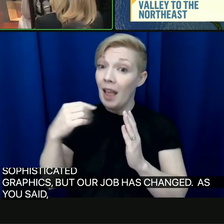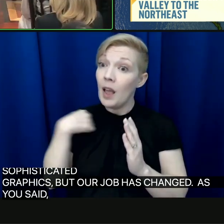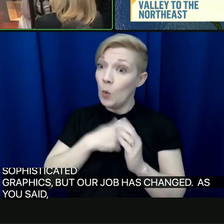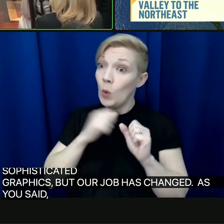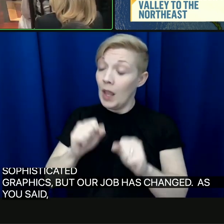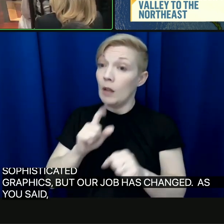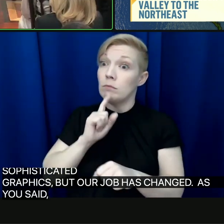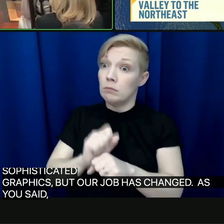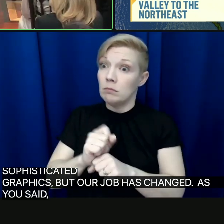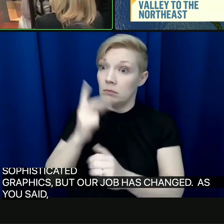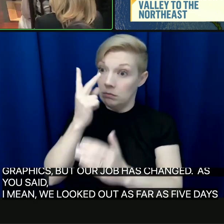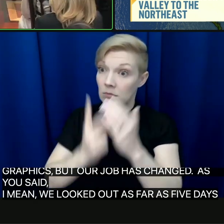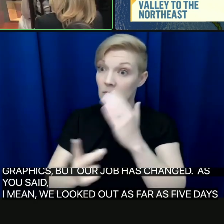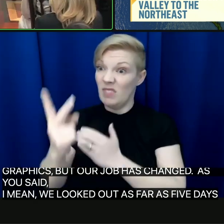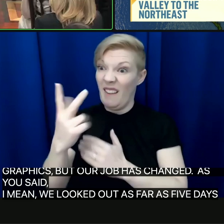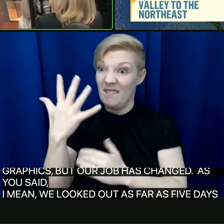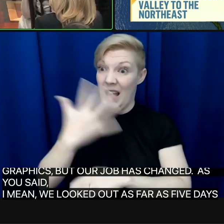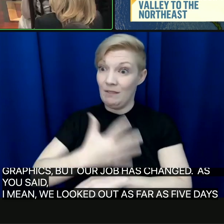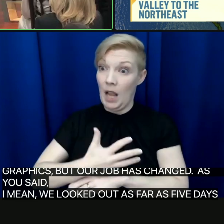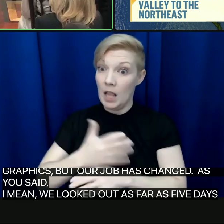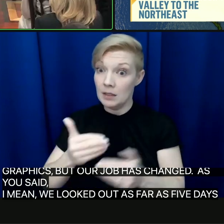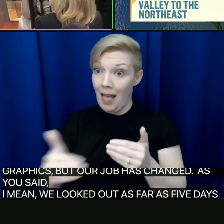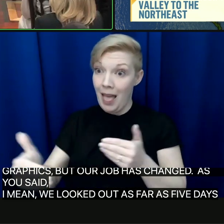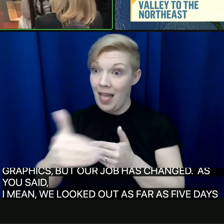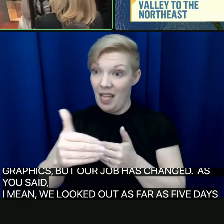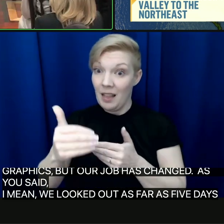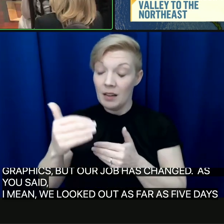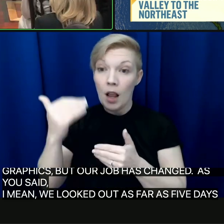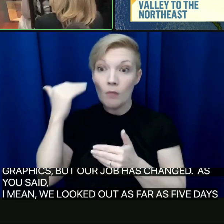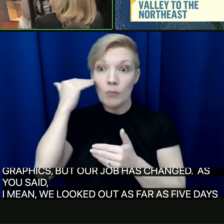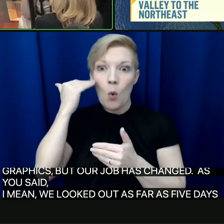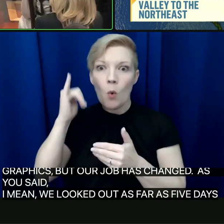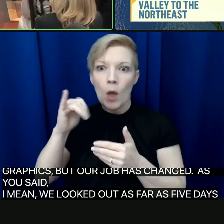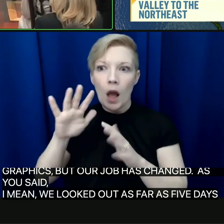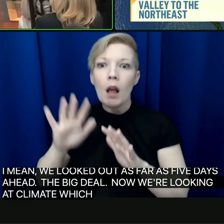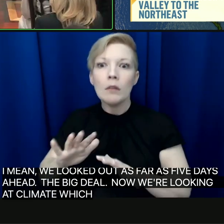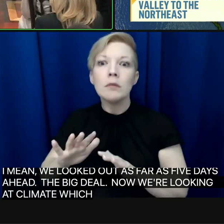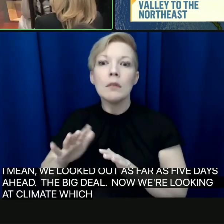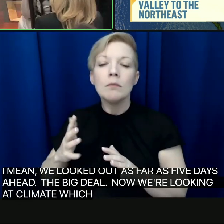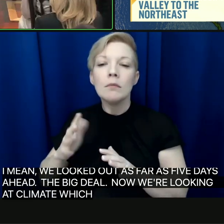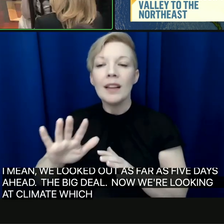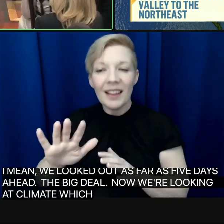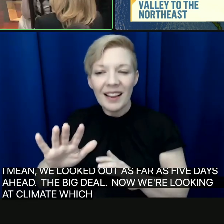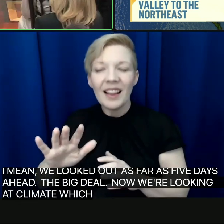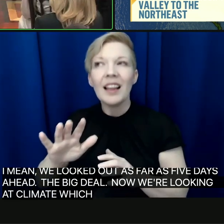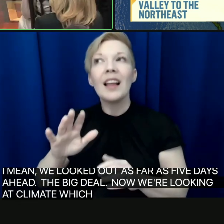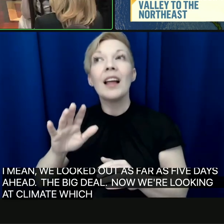But now we're looking at climate, which is obviously, you know, something that is long term.